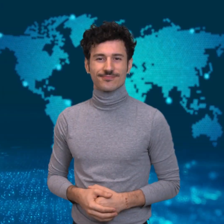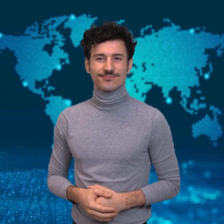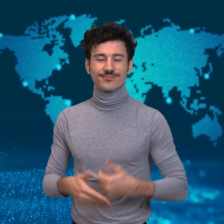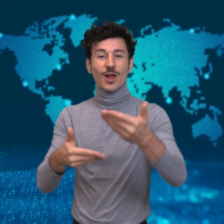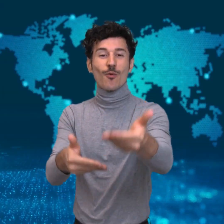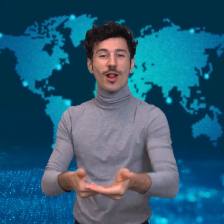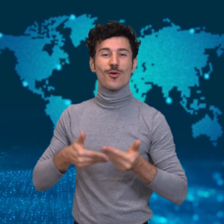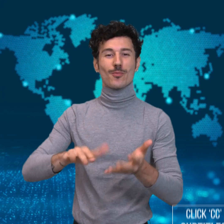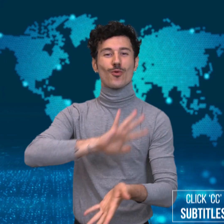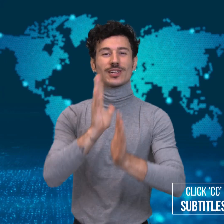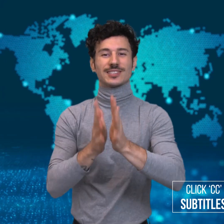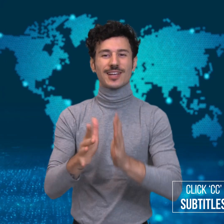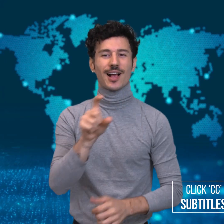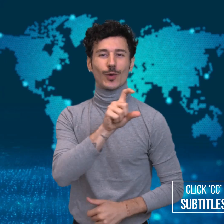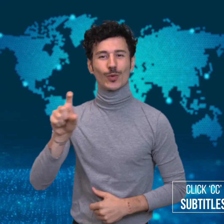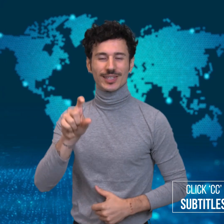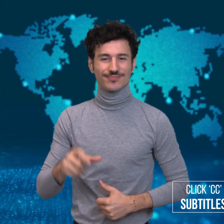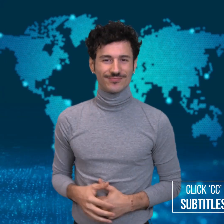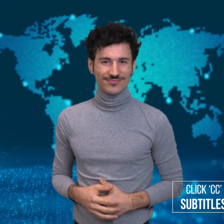Welcome to WorldSign Week!